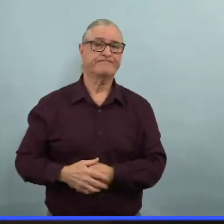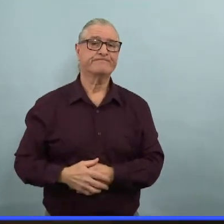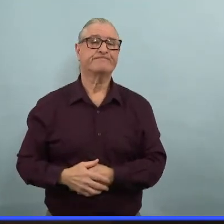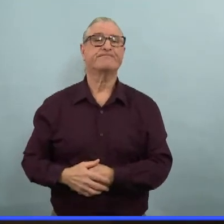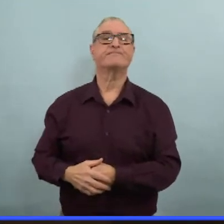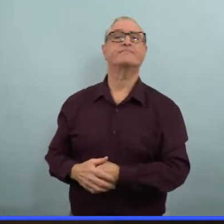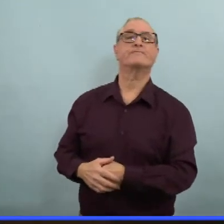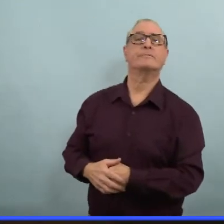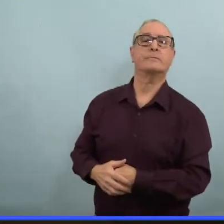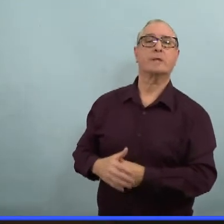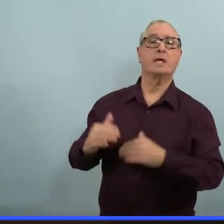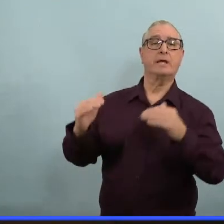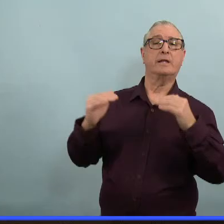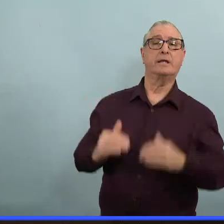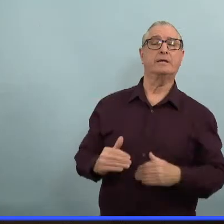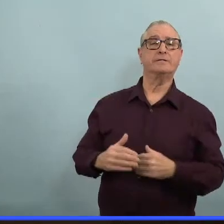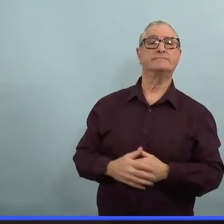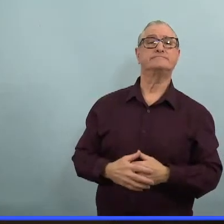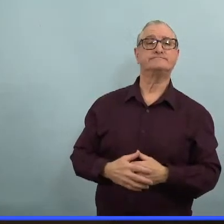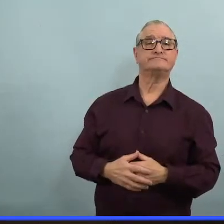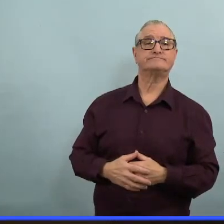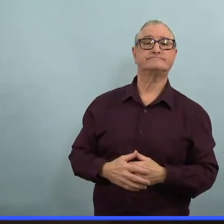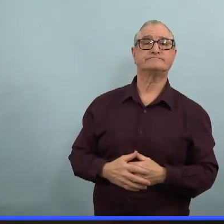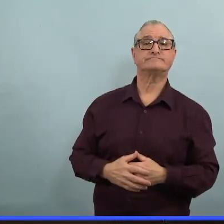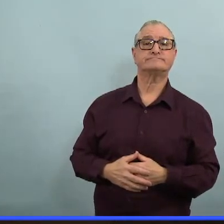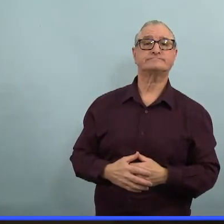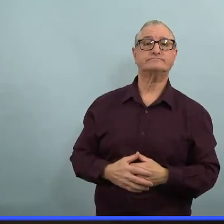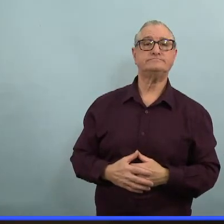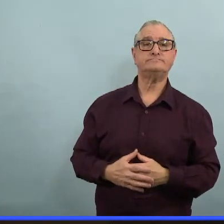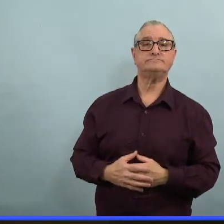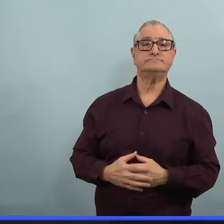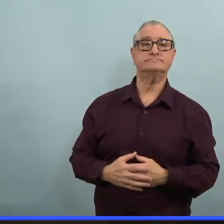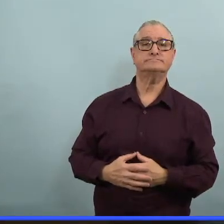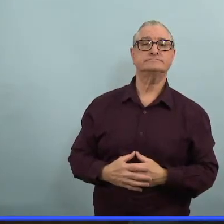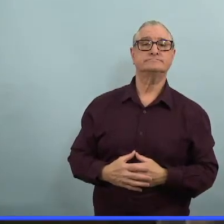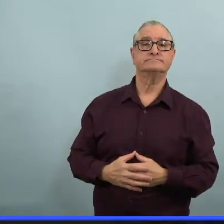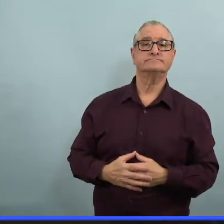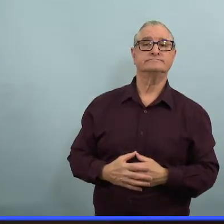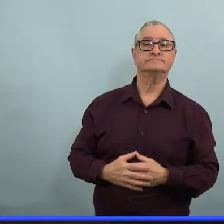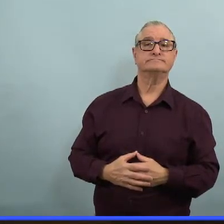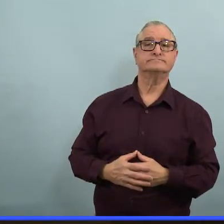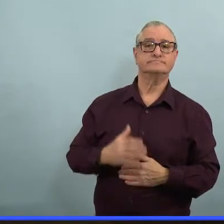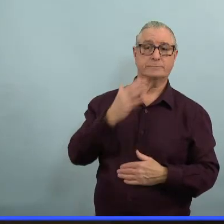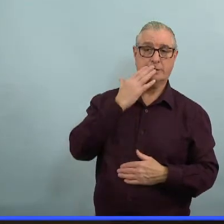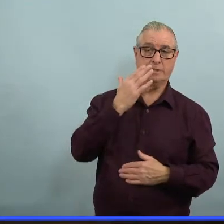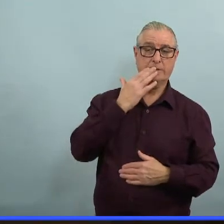okay thank you for that and uh for my follow-up just related to that